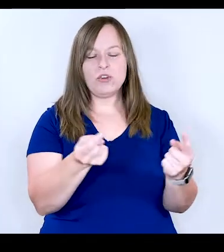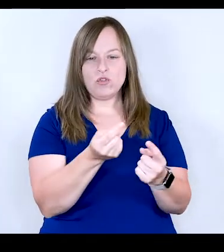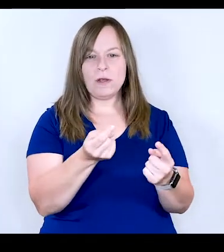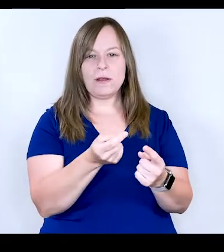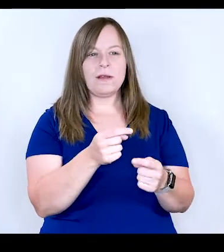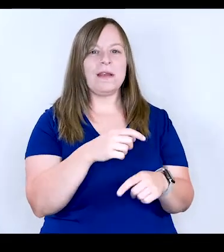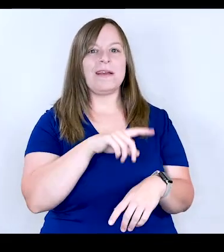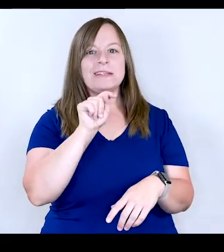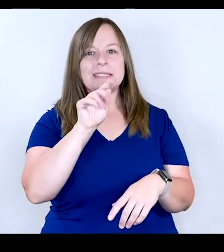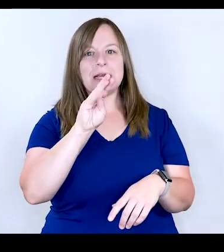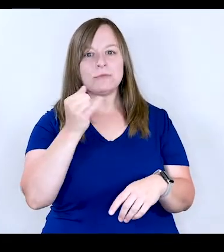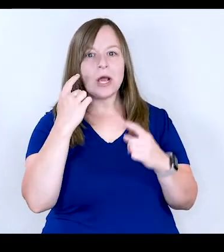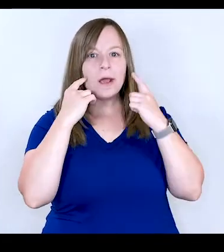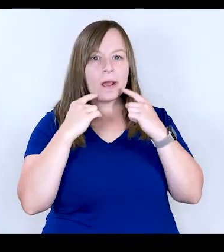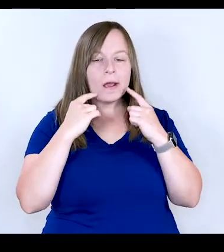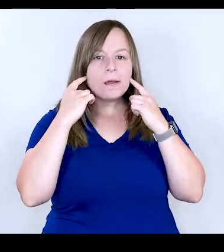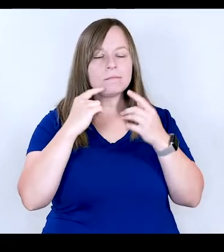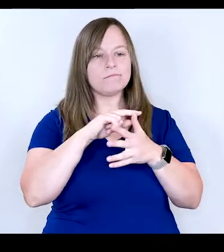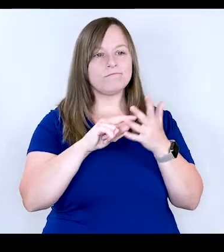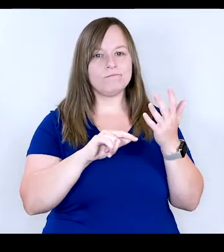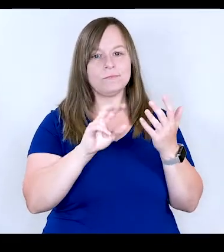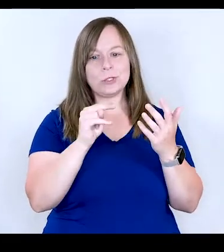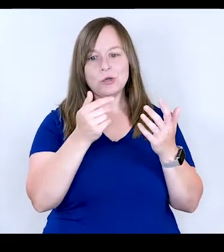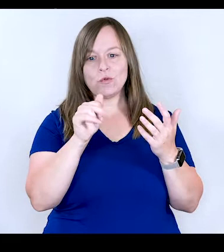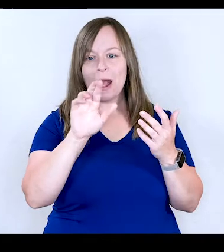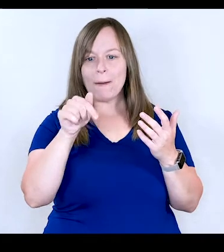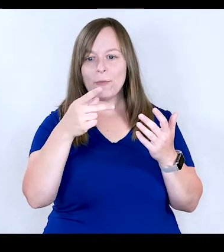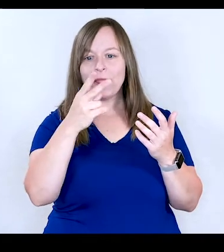have TMJ, peripheral neuropathy, what's called occipital